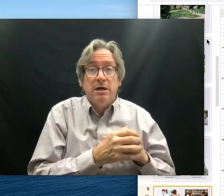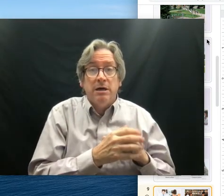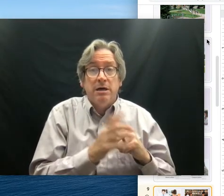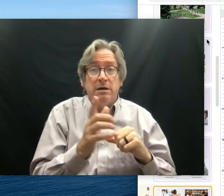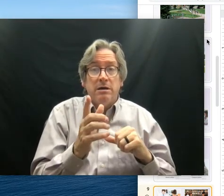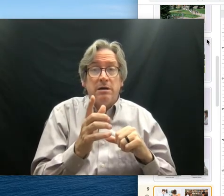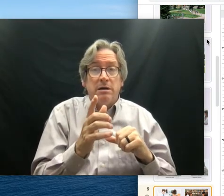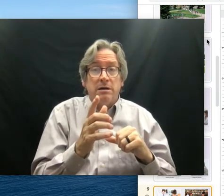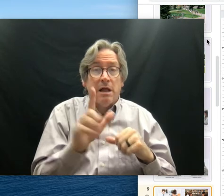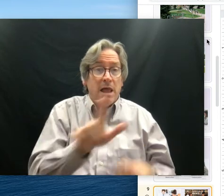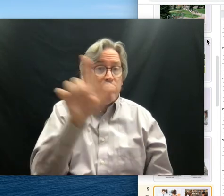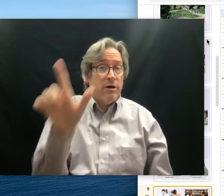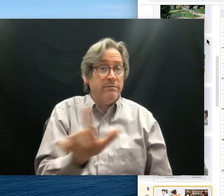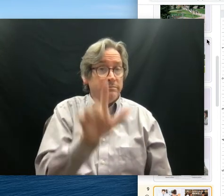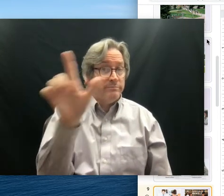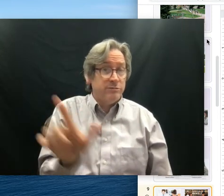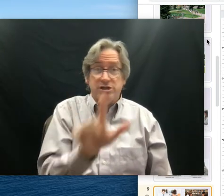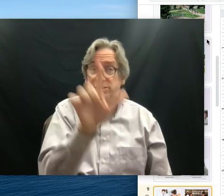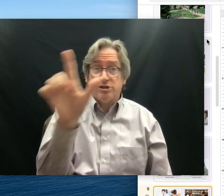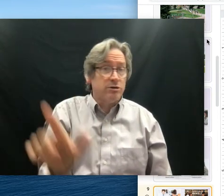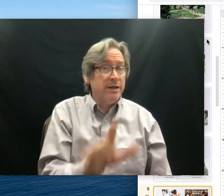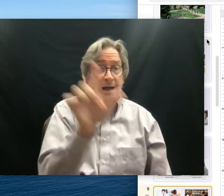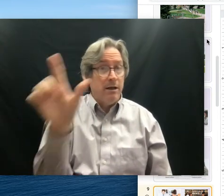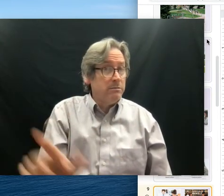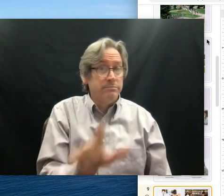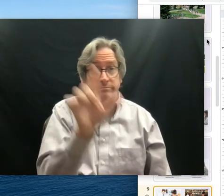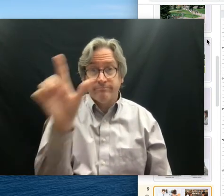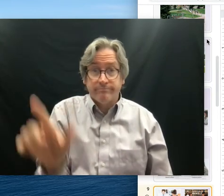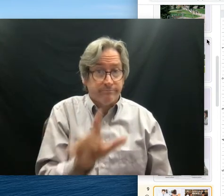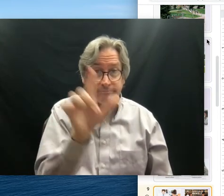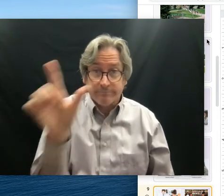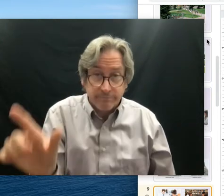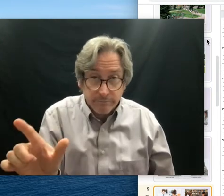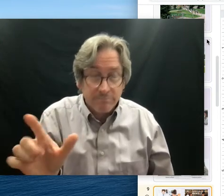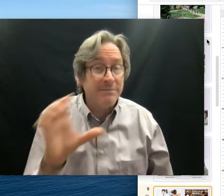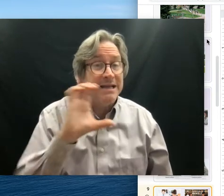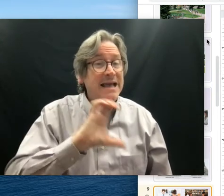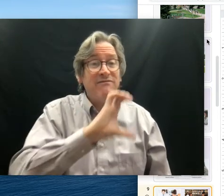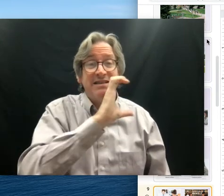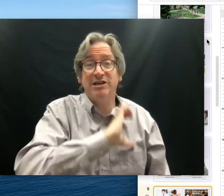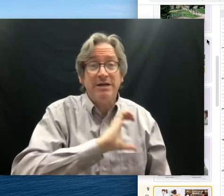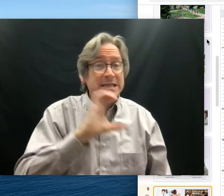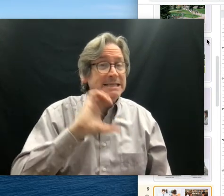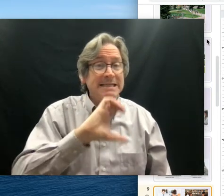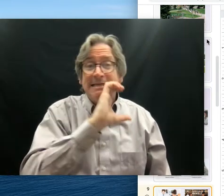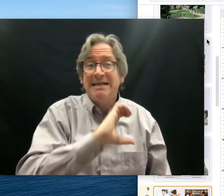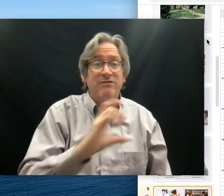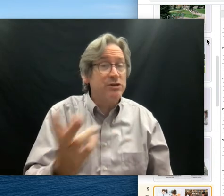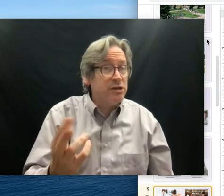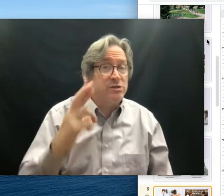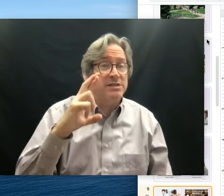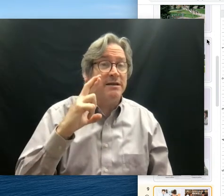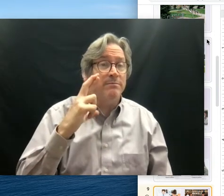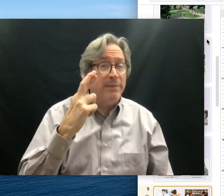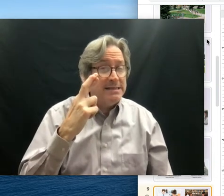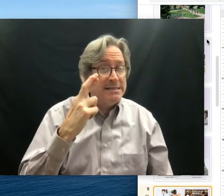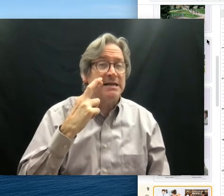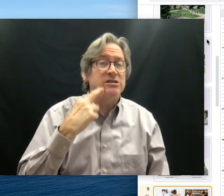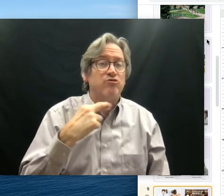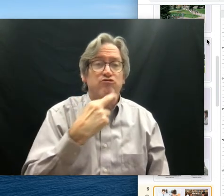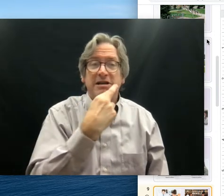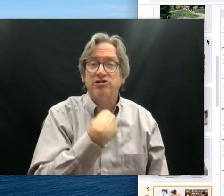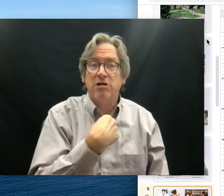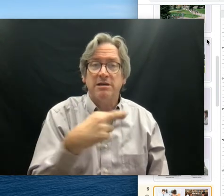uh library just circle and l cafeteria cafeteria is also the same basic sign as a restaurant